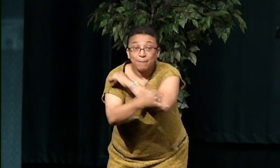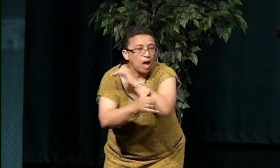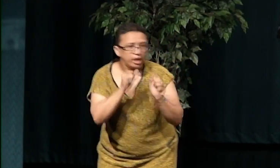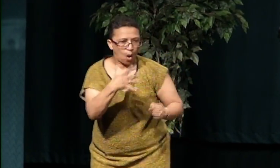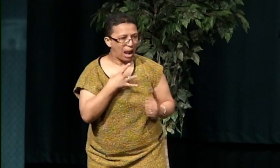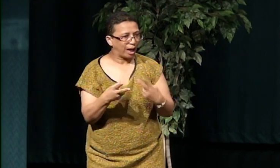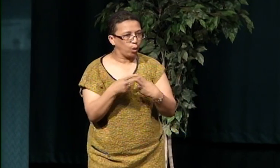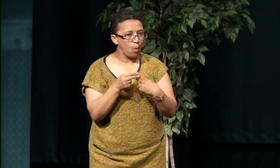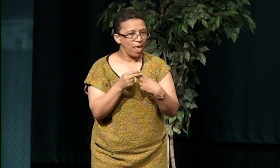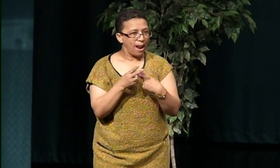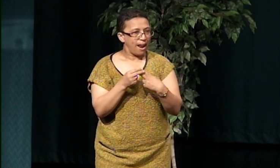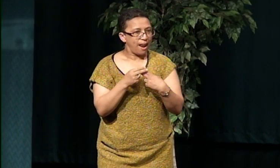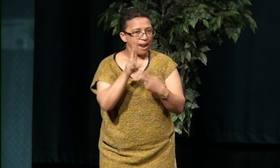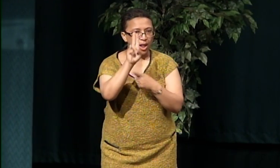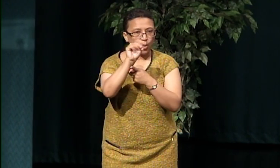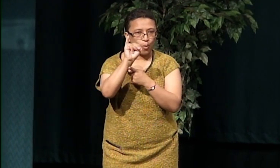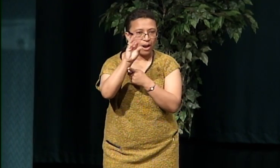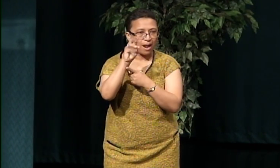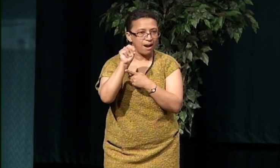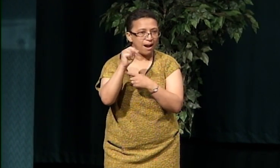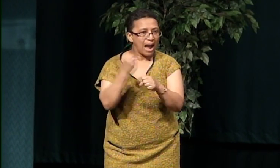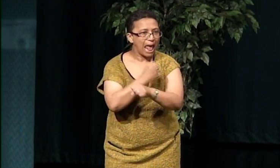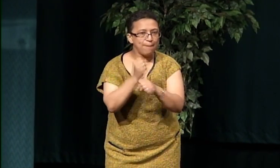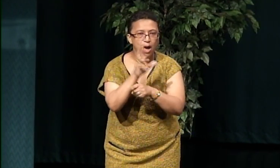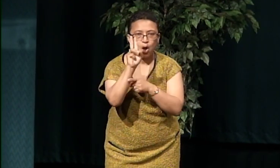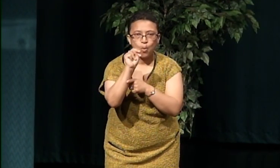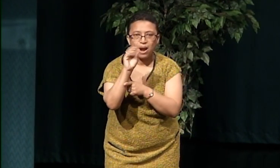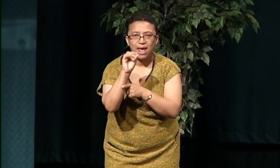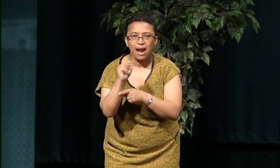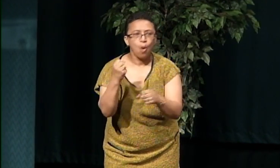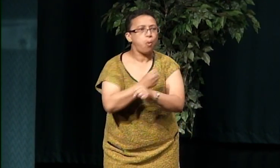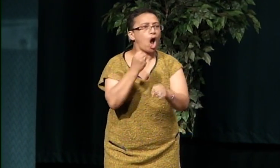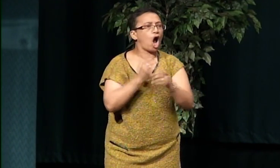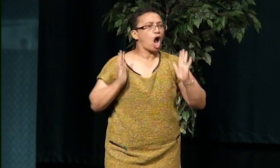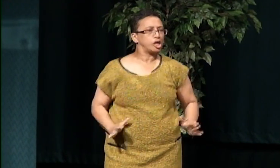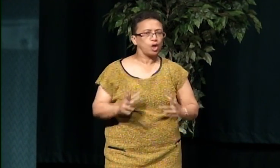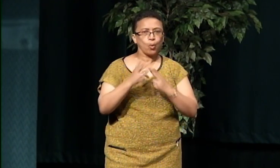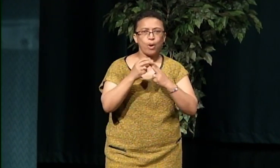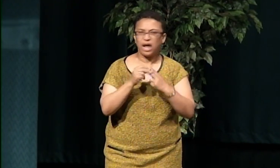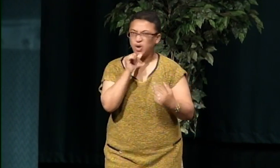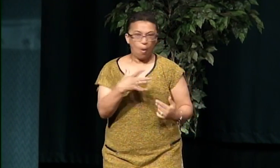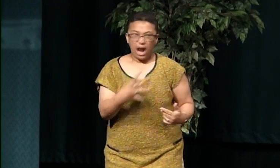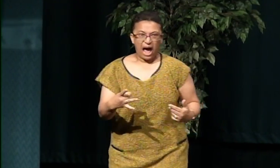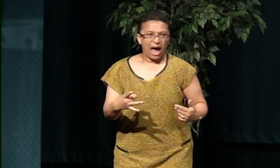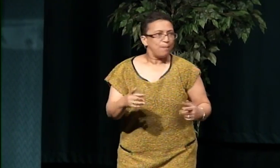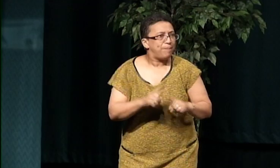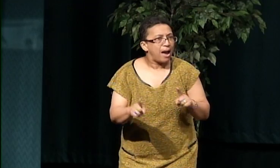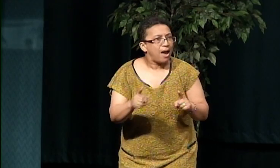And we have to understand what's behind that. Some people don't like unions. Worker unions.